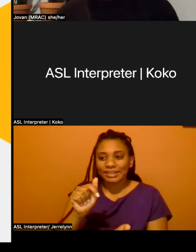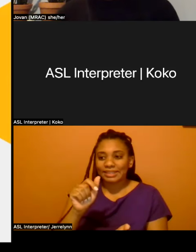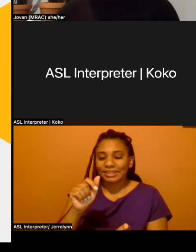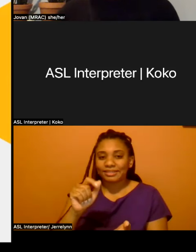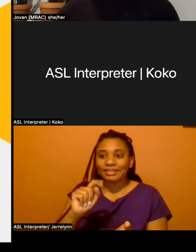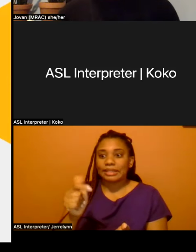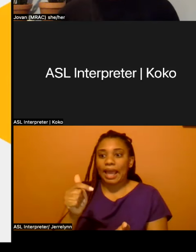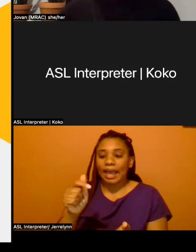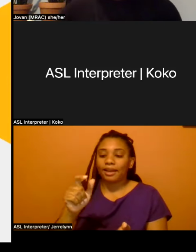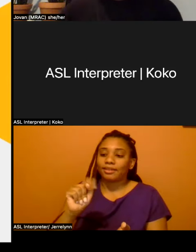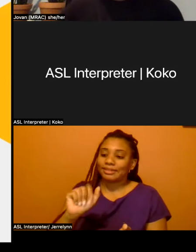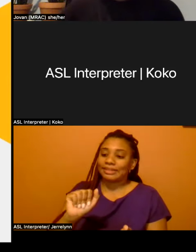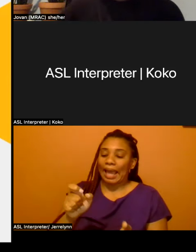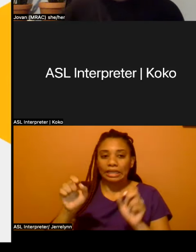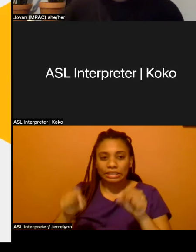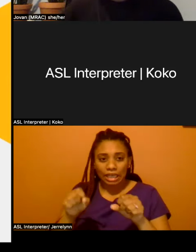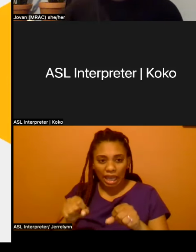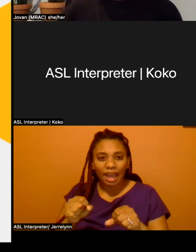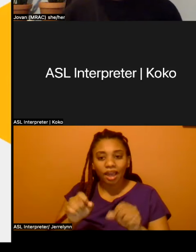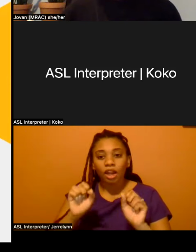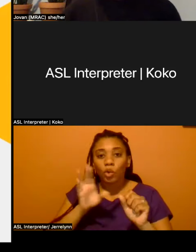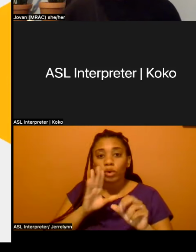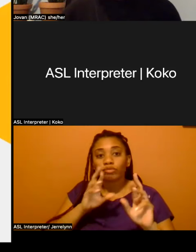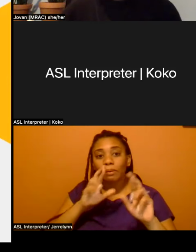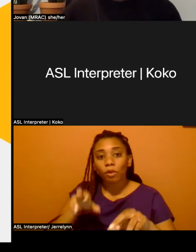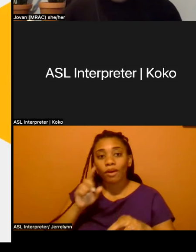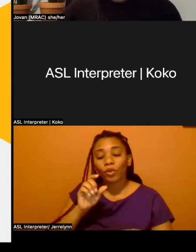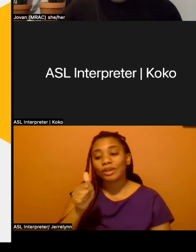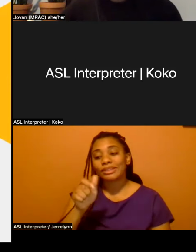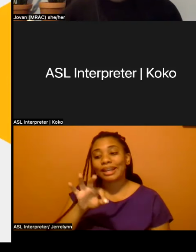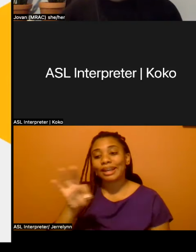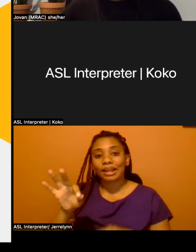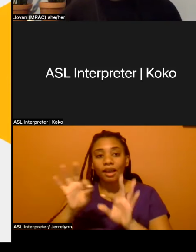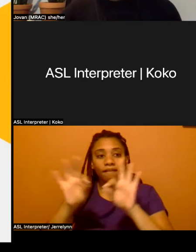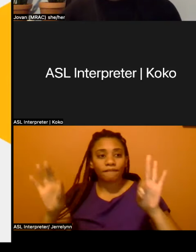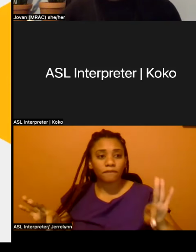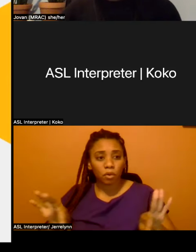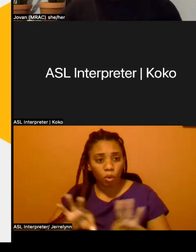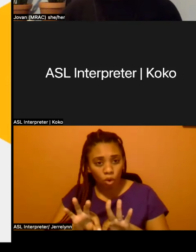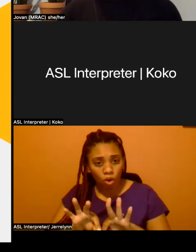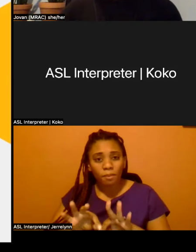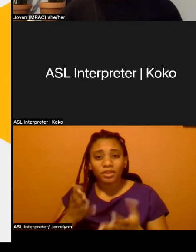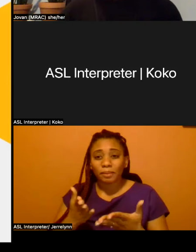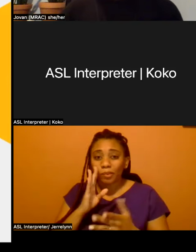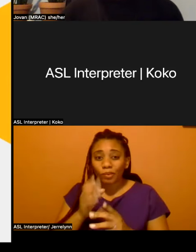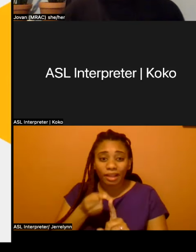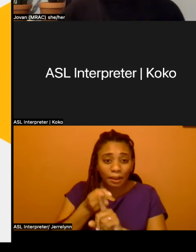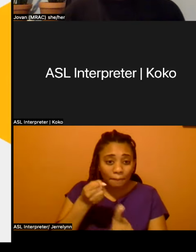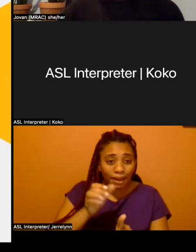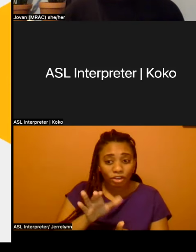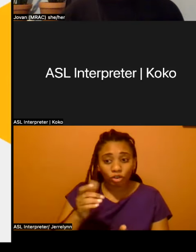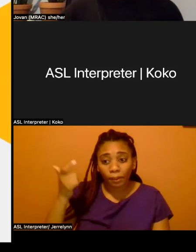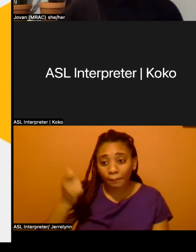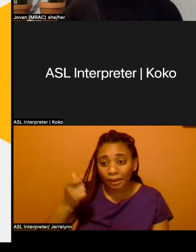So this increased income may impact certain benefits that folks receive. So selected artists will be able to choose